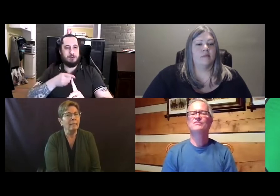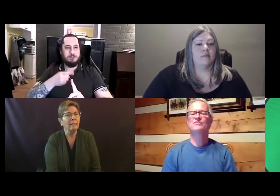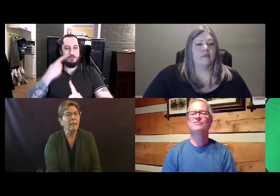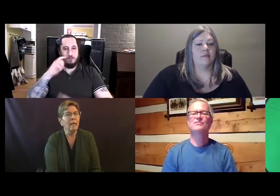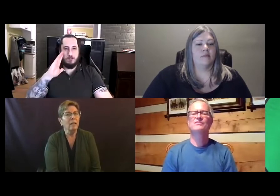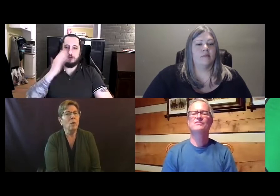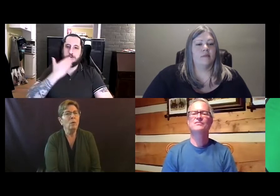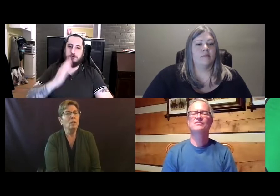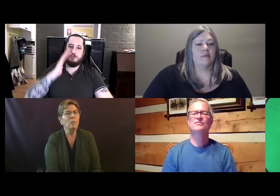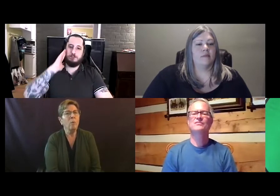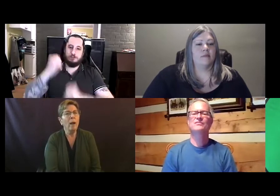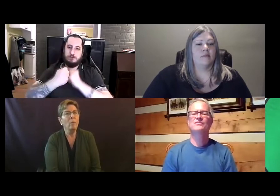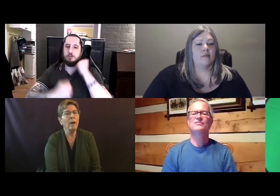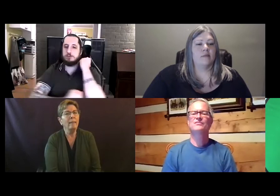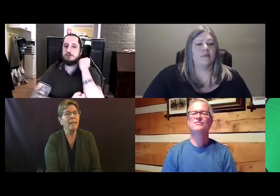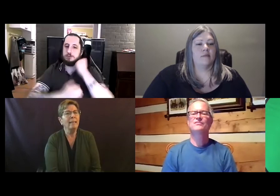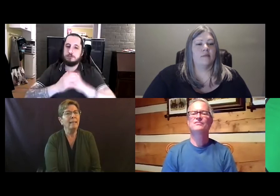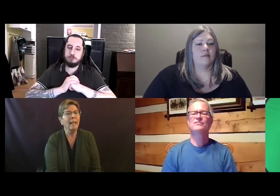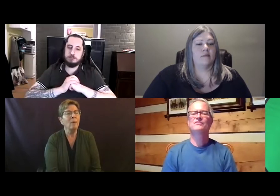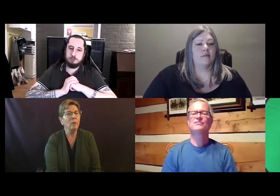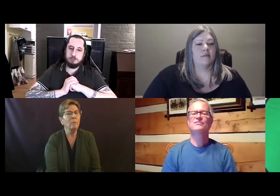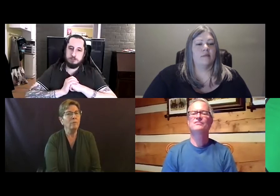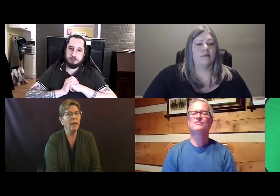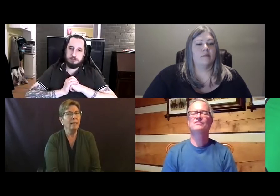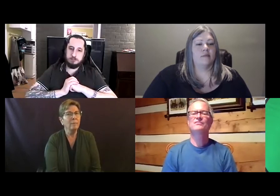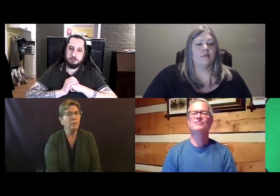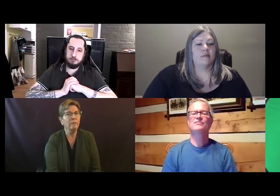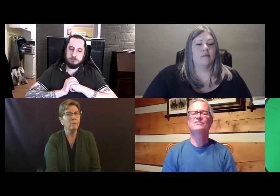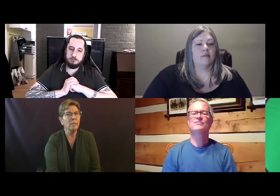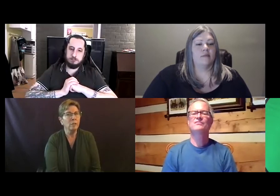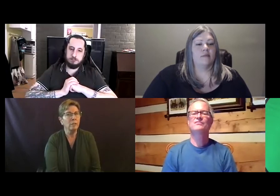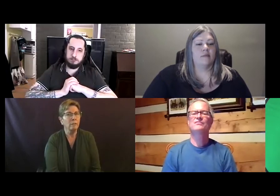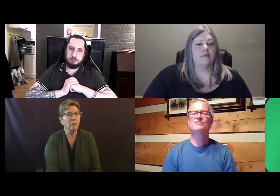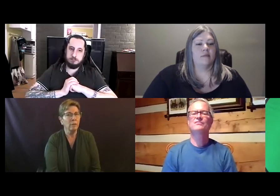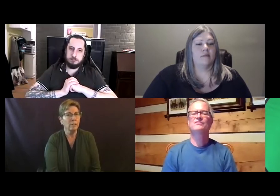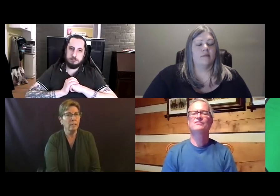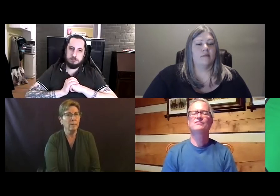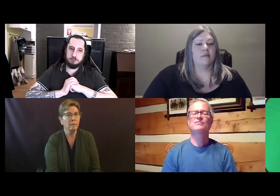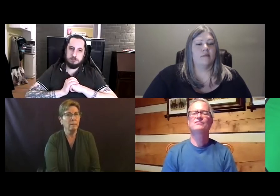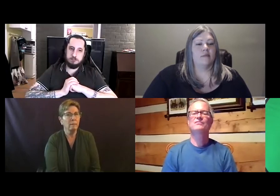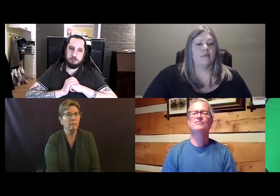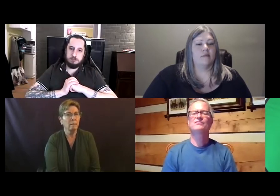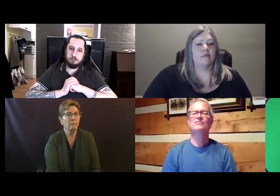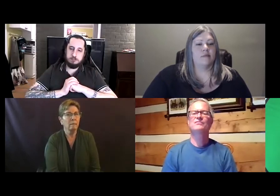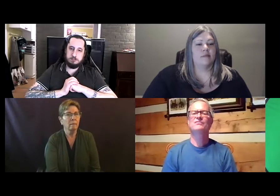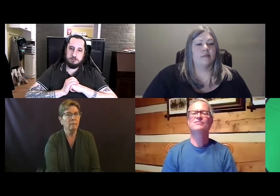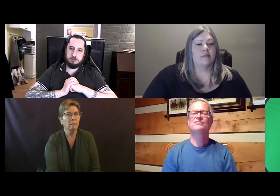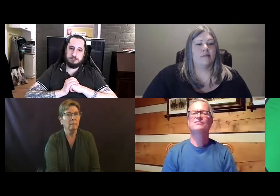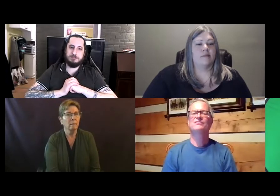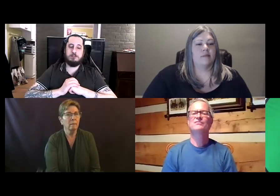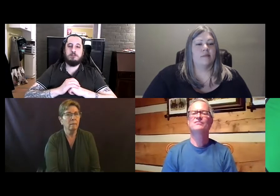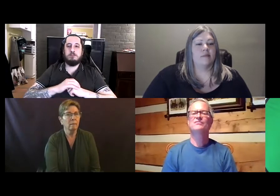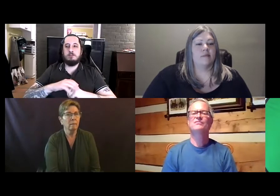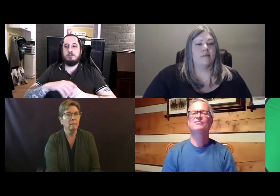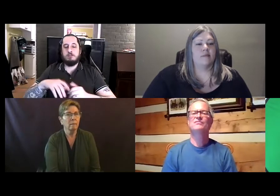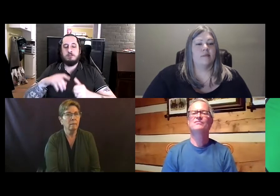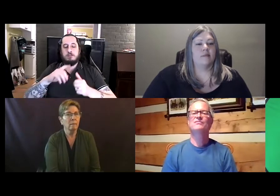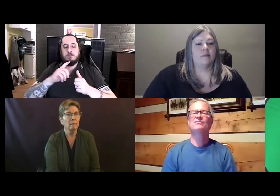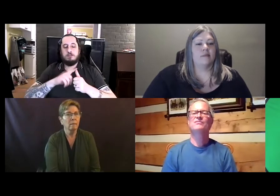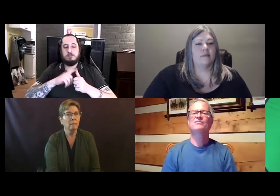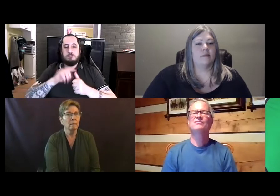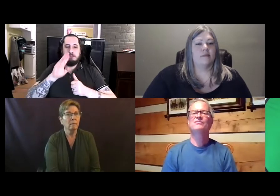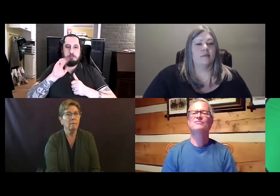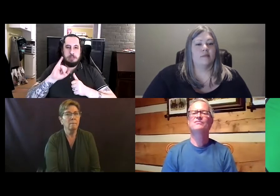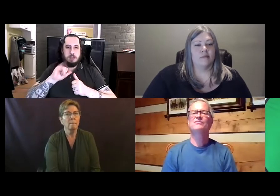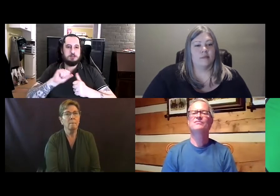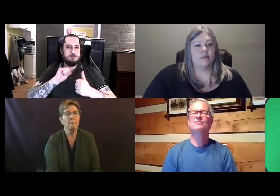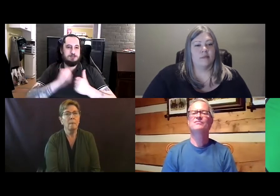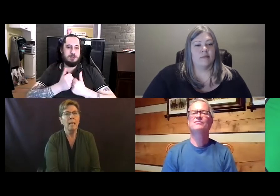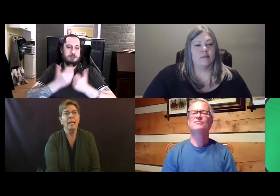To the point where I think that that will provide them a good foundation to their assessment.